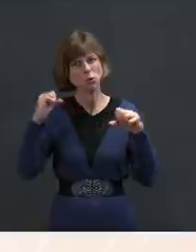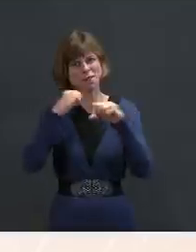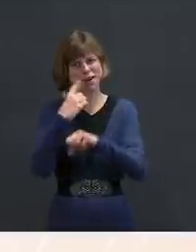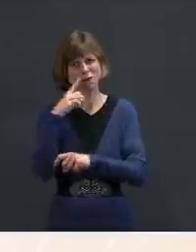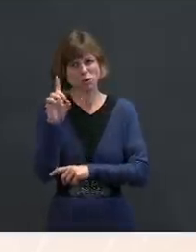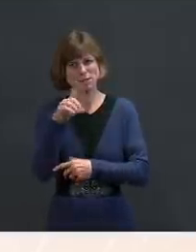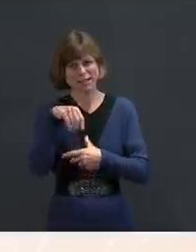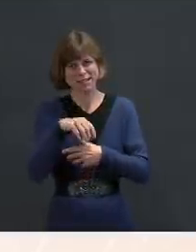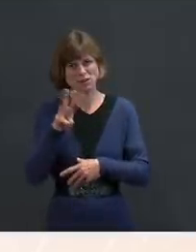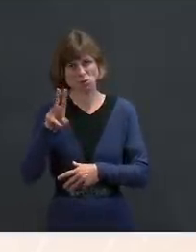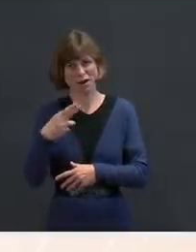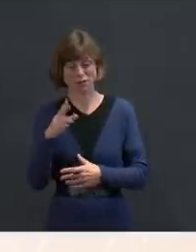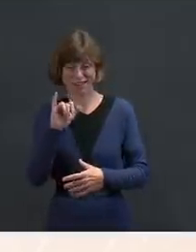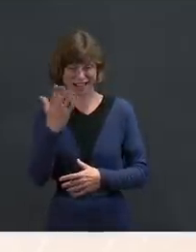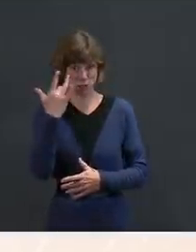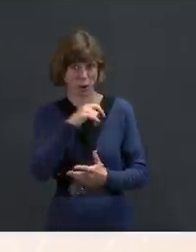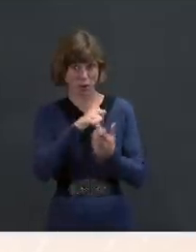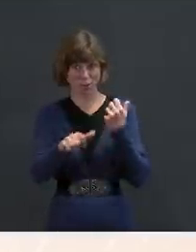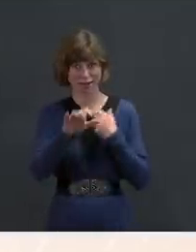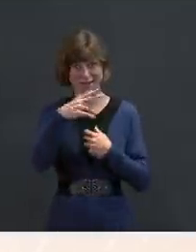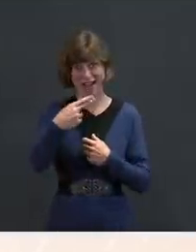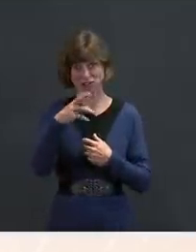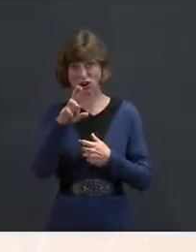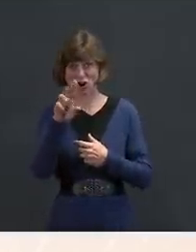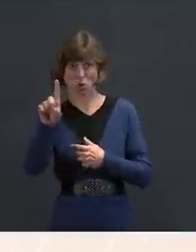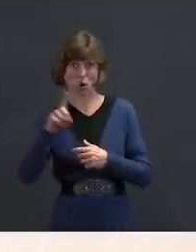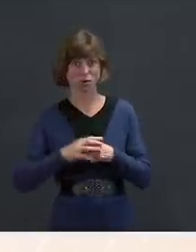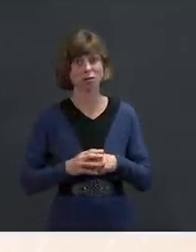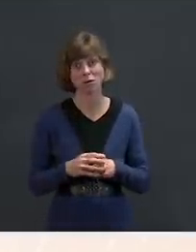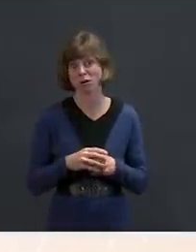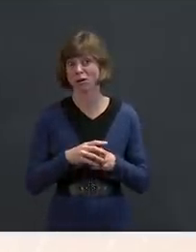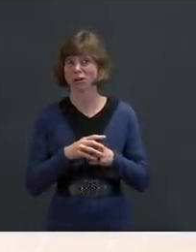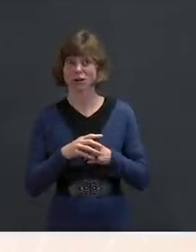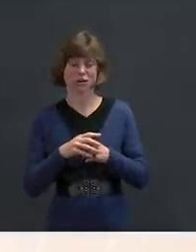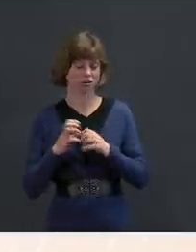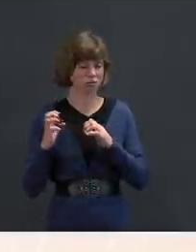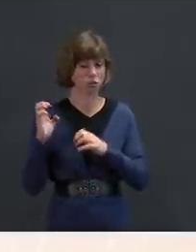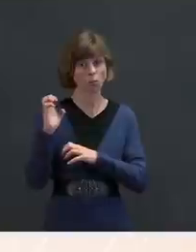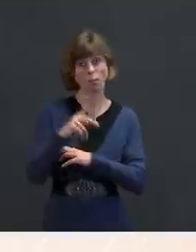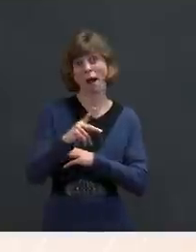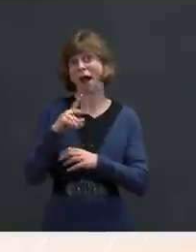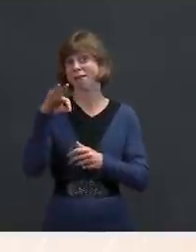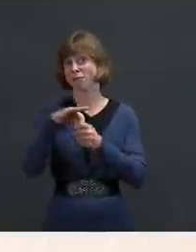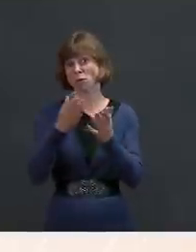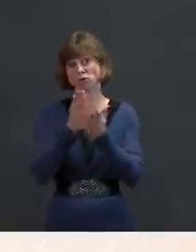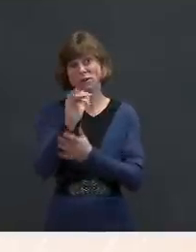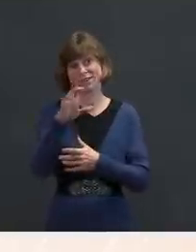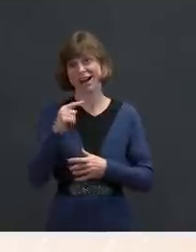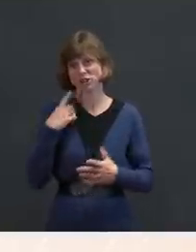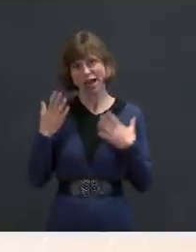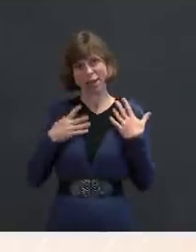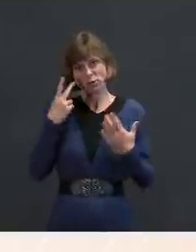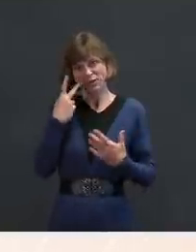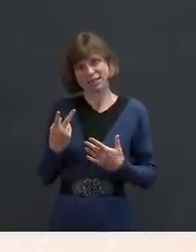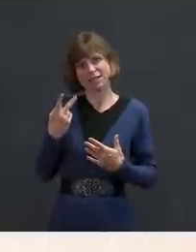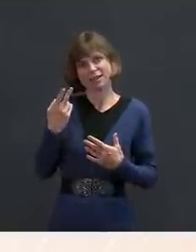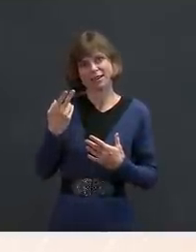like H.R. 1, the For the People Act, and restore the Voting Rights Act. And he's happy to see the House take up H.R. 1 this week.